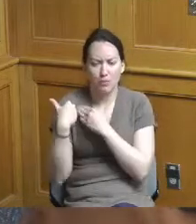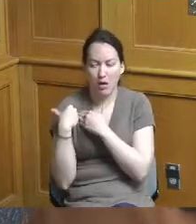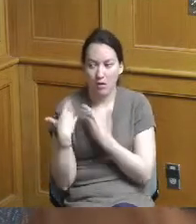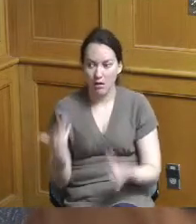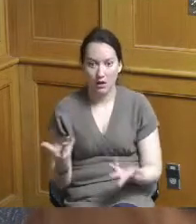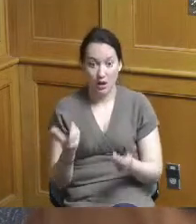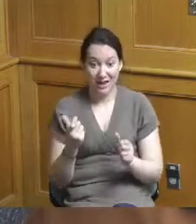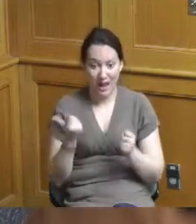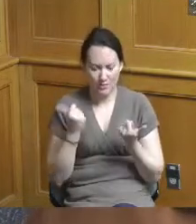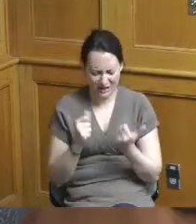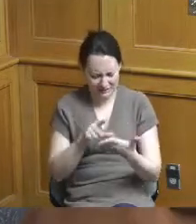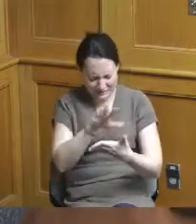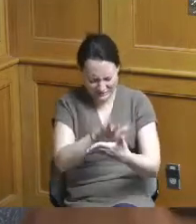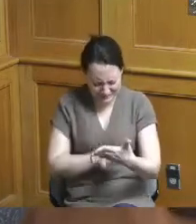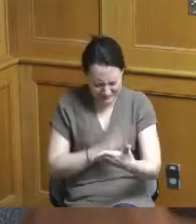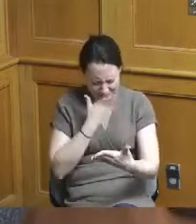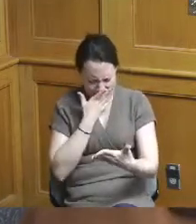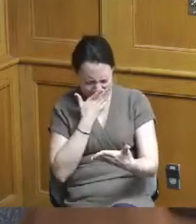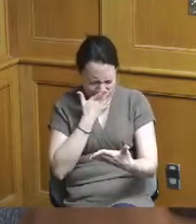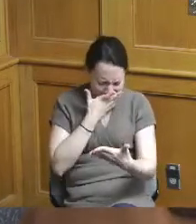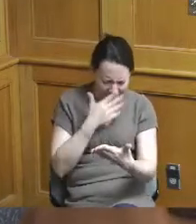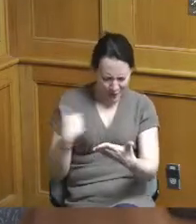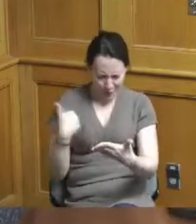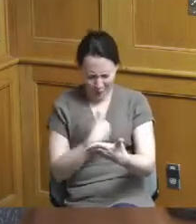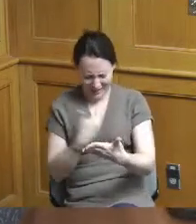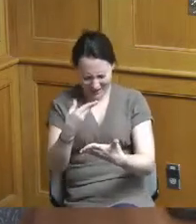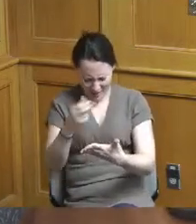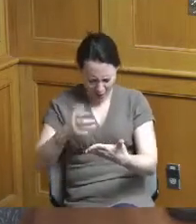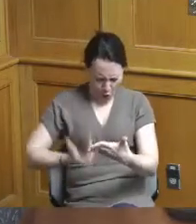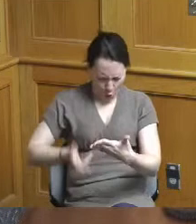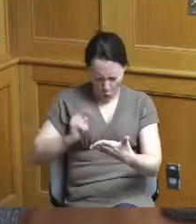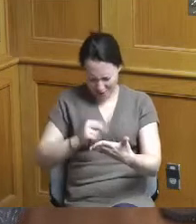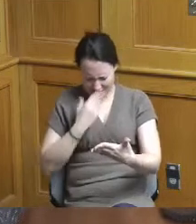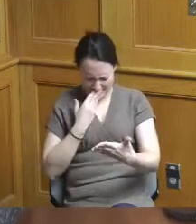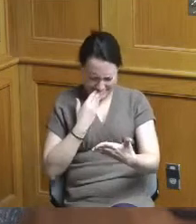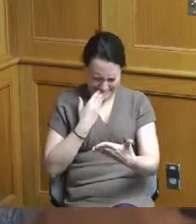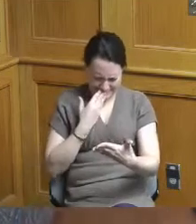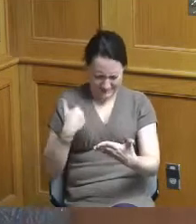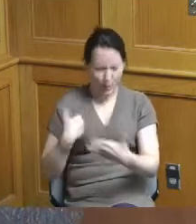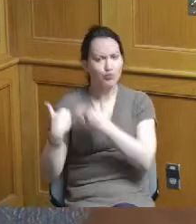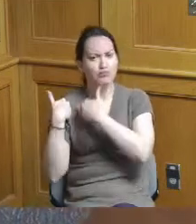get my grasp on what does the county own what do what are we going to be held accountable for